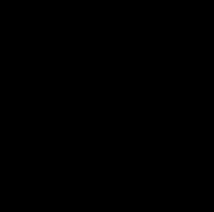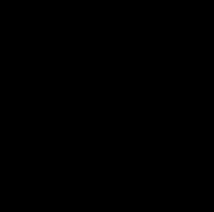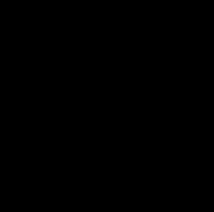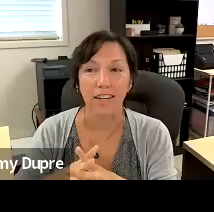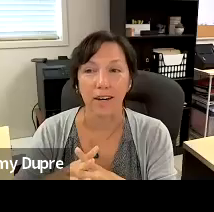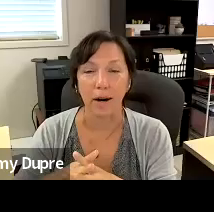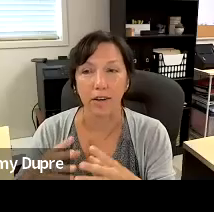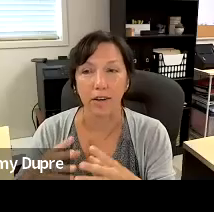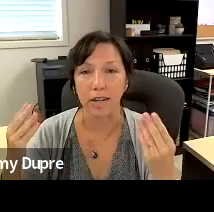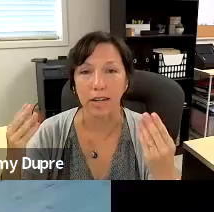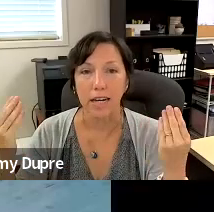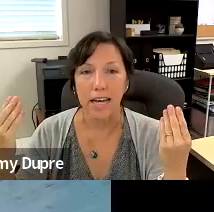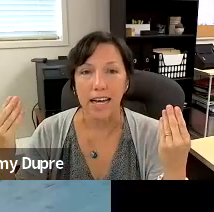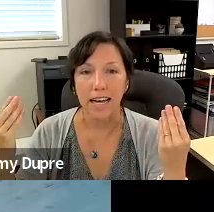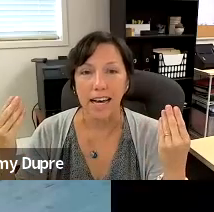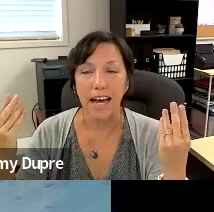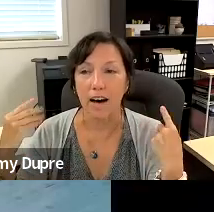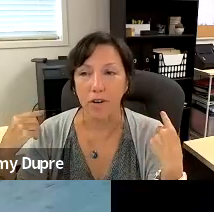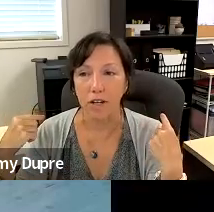Hi everybody, my name is Tammy Dupre. I am a white. 50 something, Oh, I'm sitting at a desk.